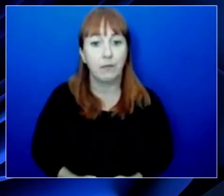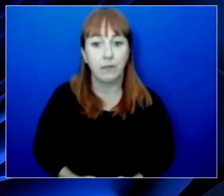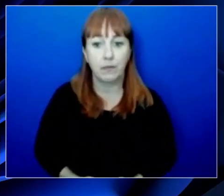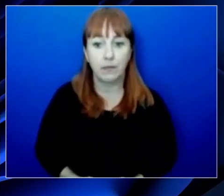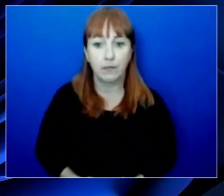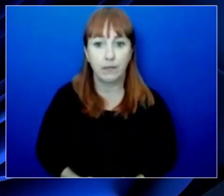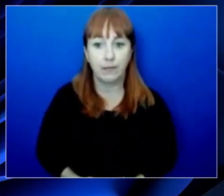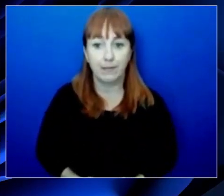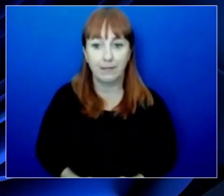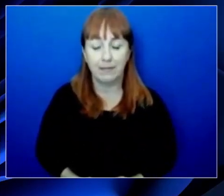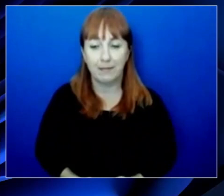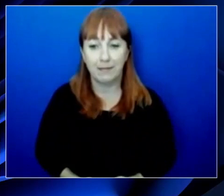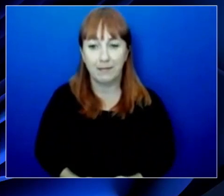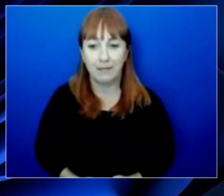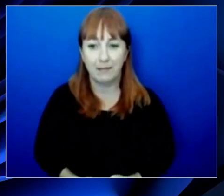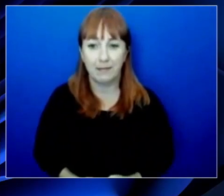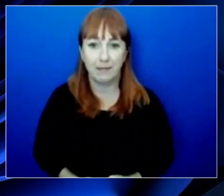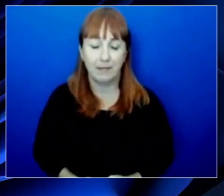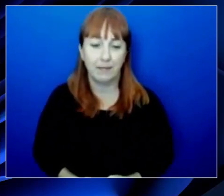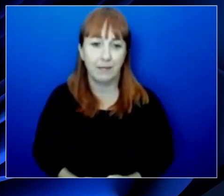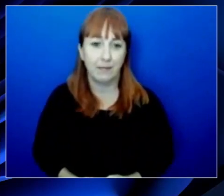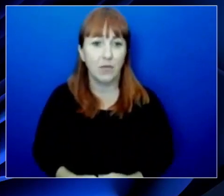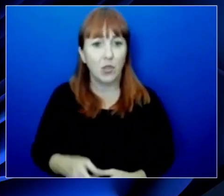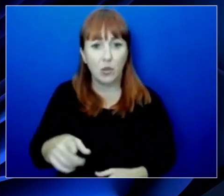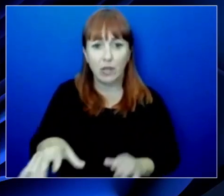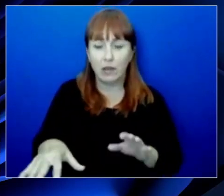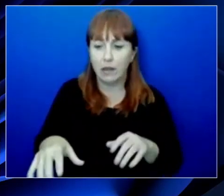You can define your input and output language. All kinds of different